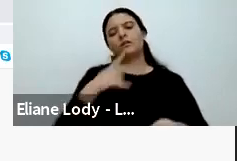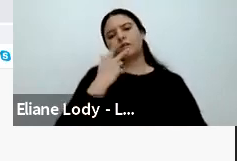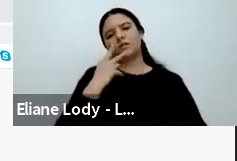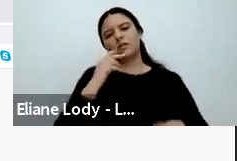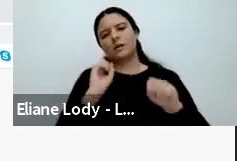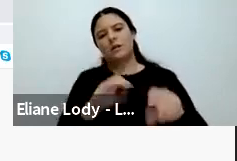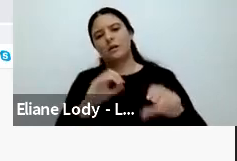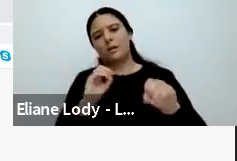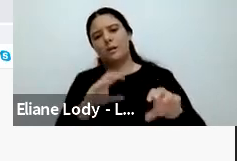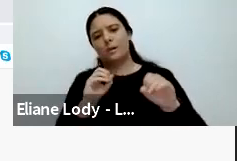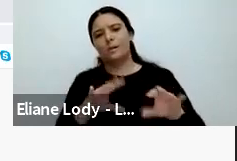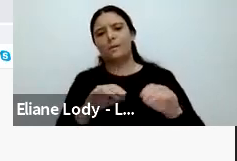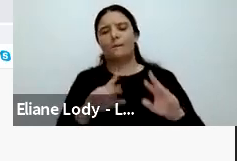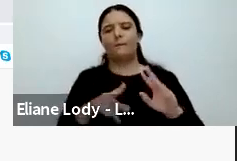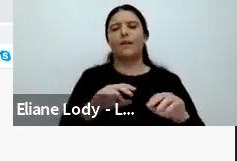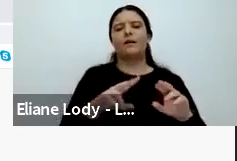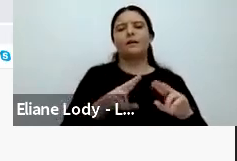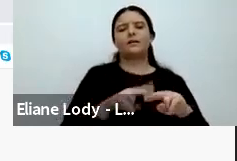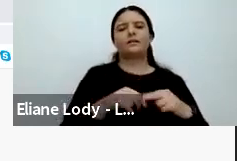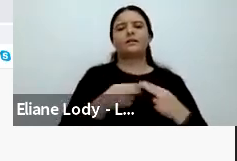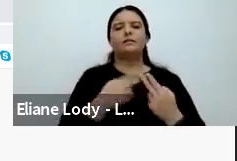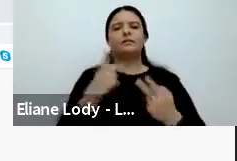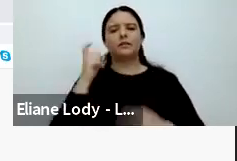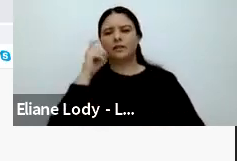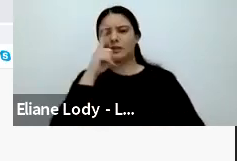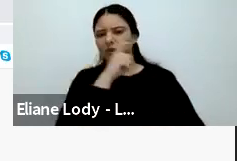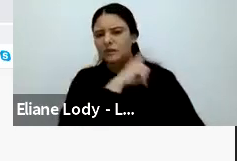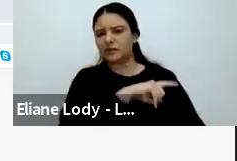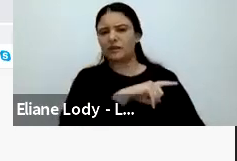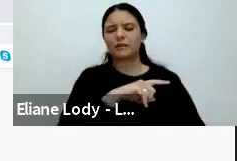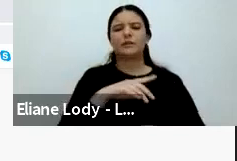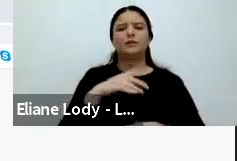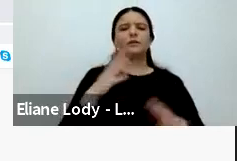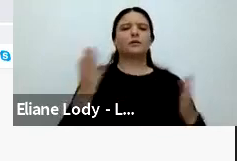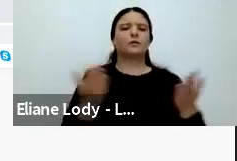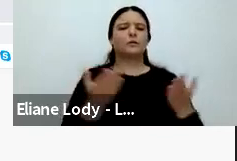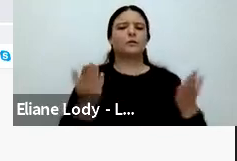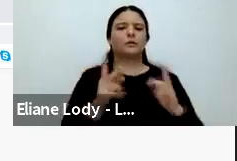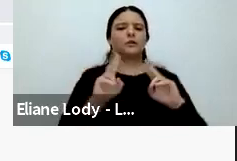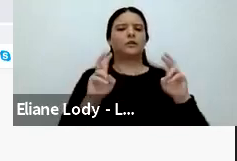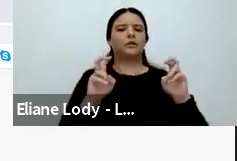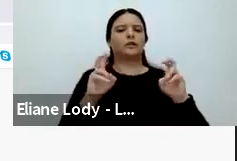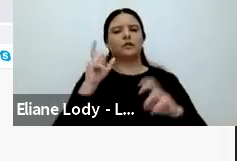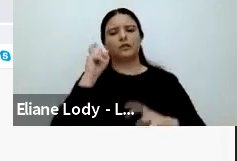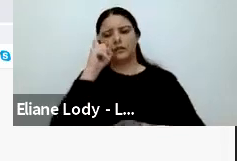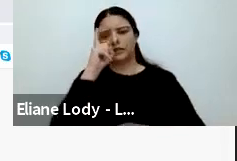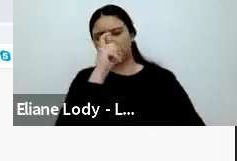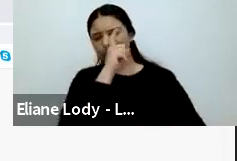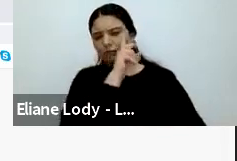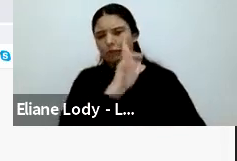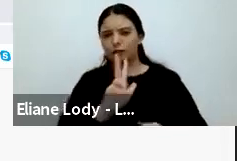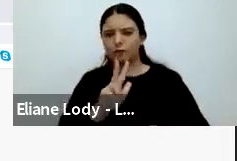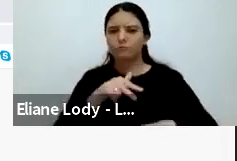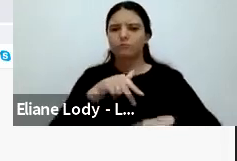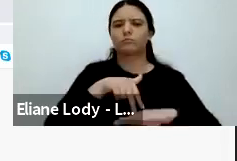difficult difficult issues that difficult issues that we're addressing right now. handed way. If such